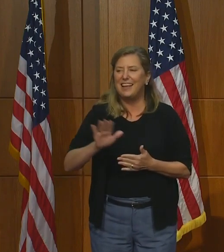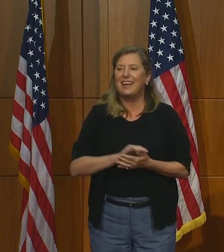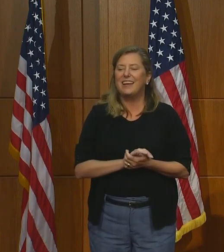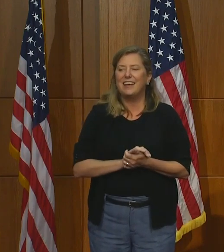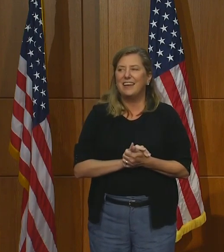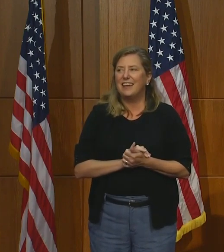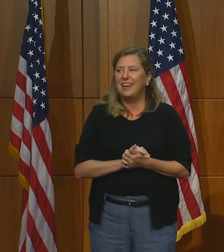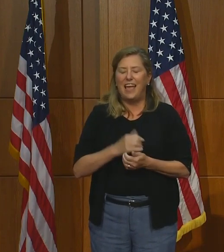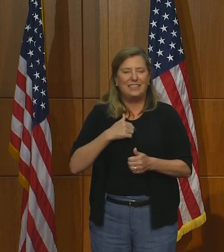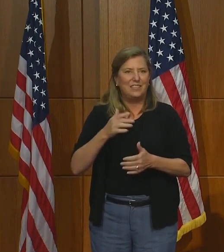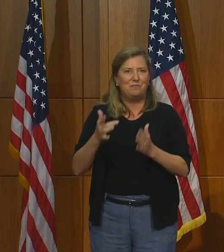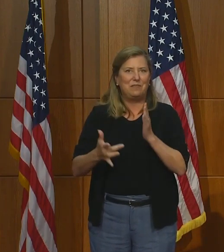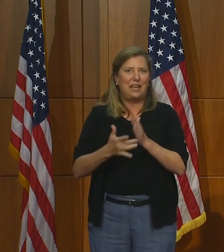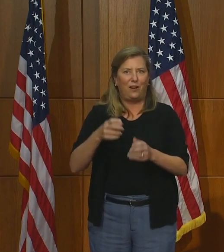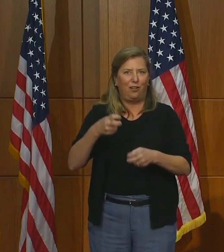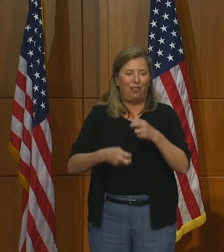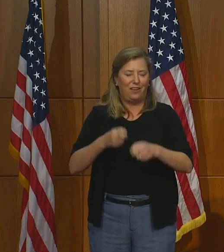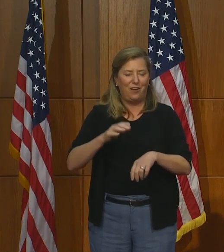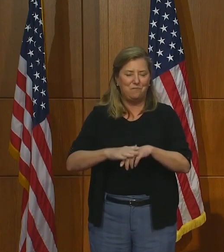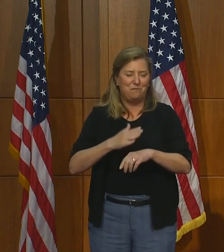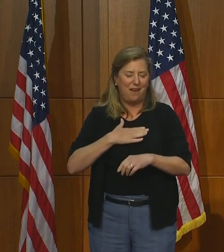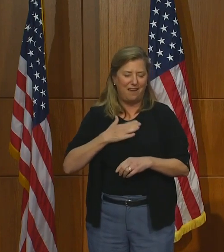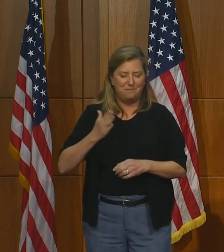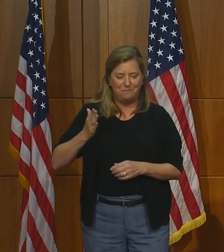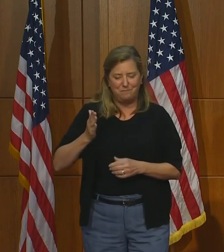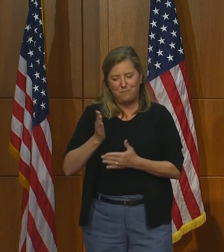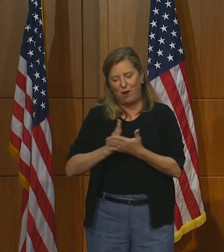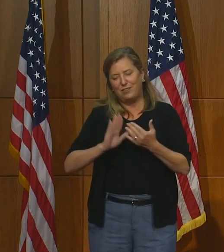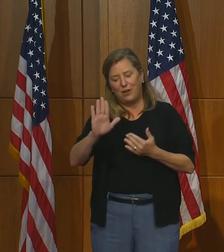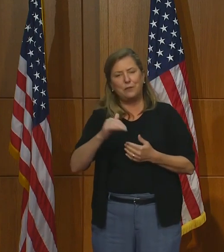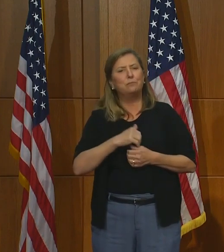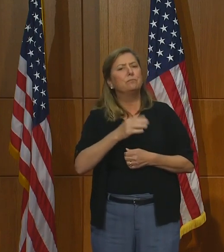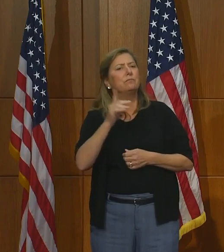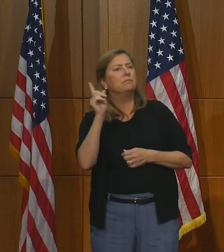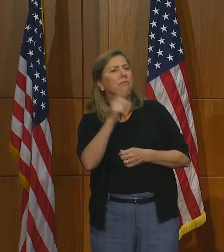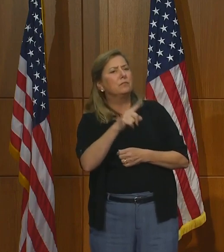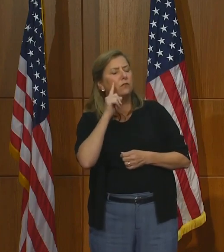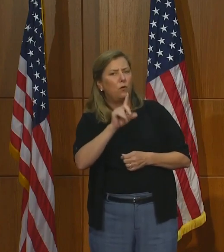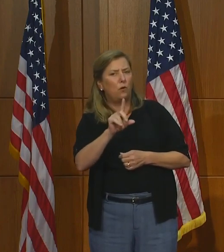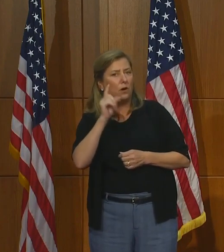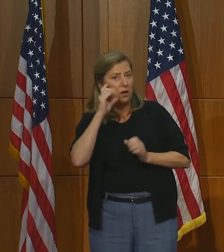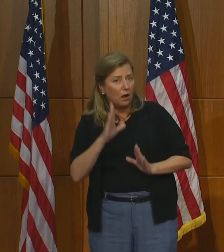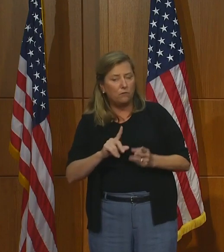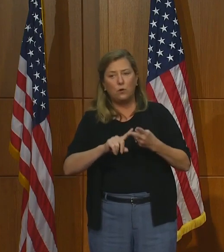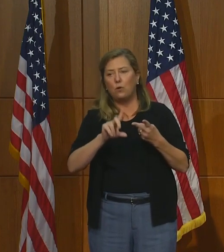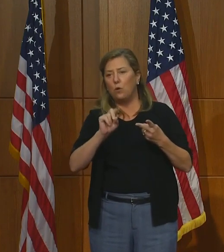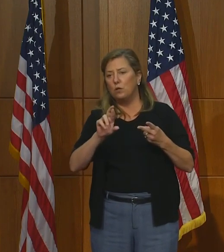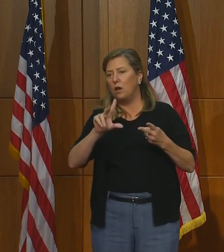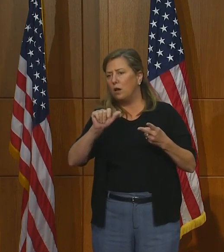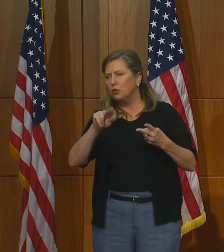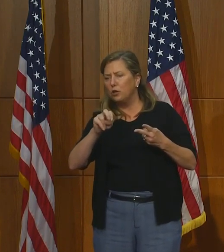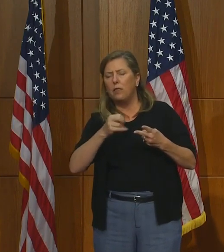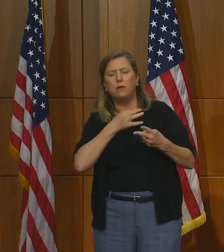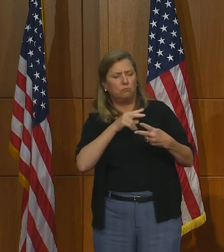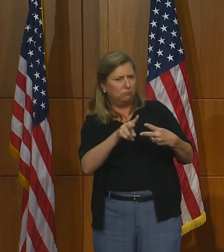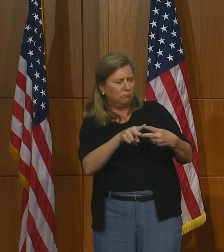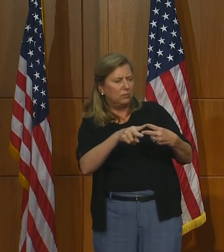IDEA I'M SORRY YOUR- IT WAS NICE I PROJECTS. UNLESS YOU'RE SOMEBODY AND ON THIS QUESTION